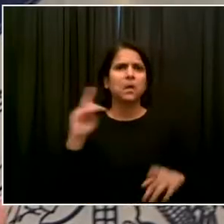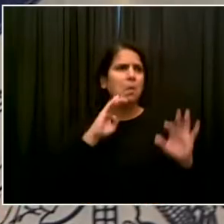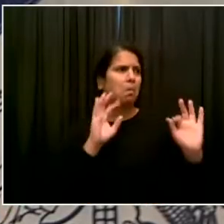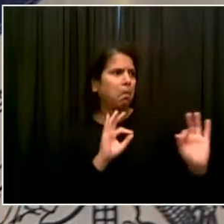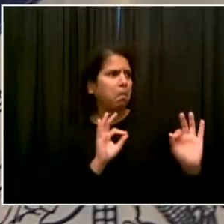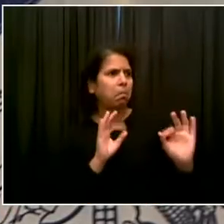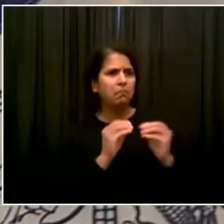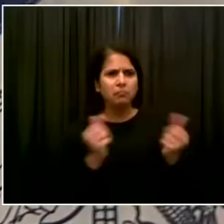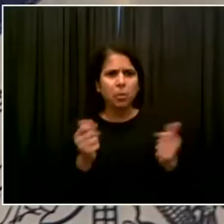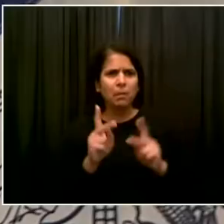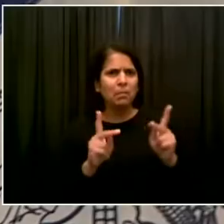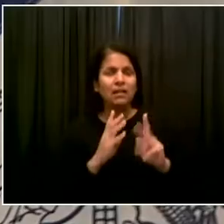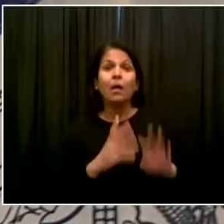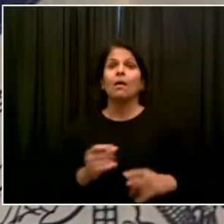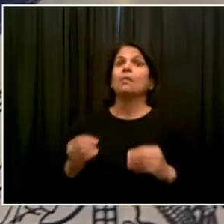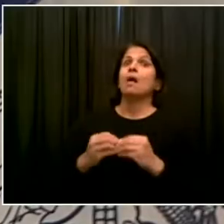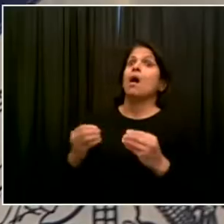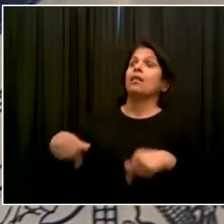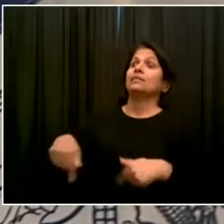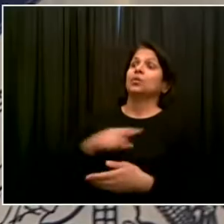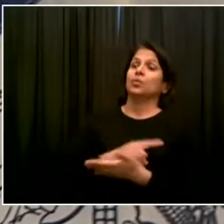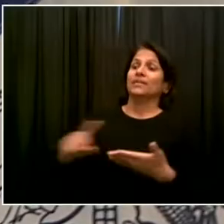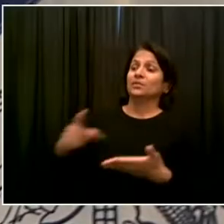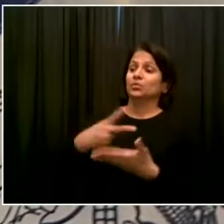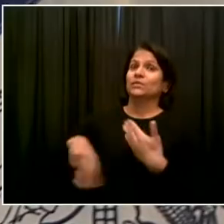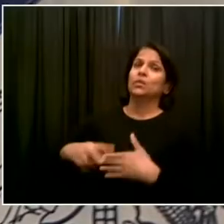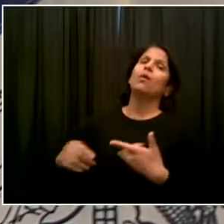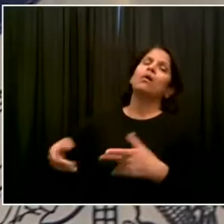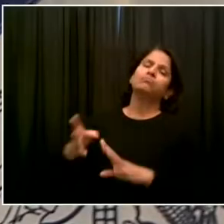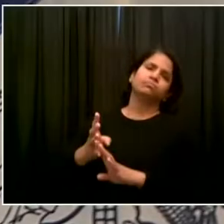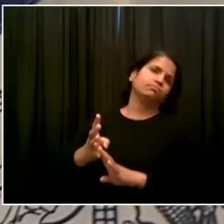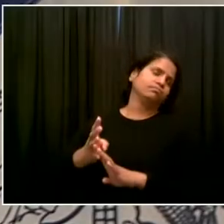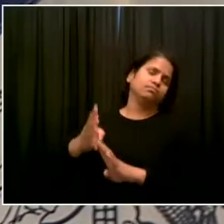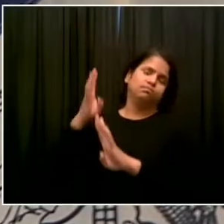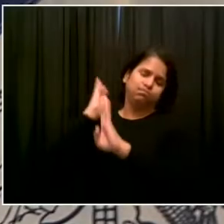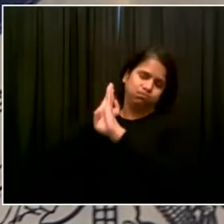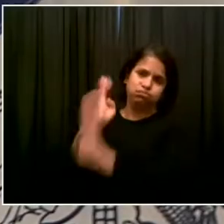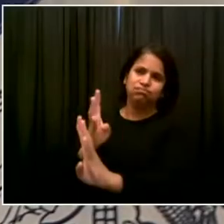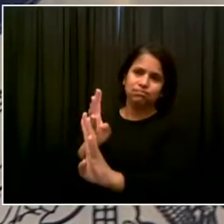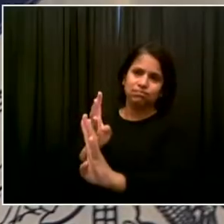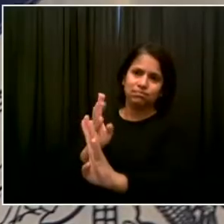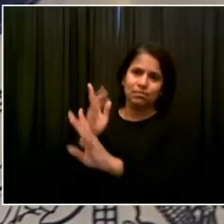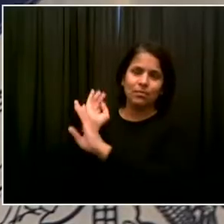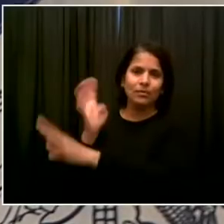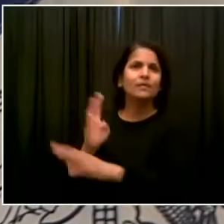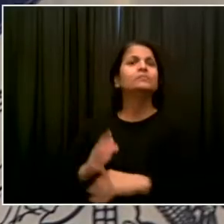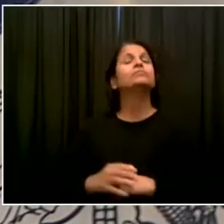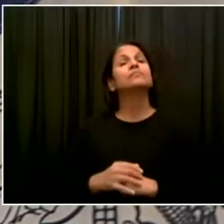MONDAY LAST WEEK WE DIDN'T HAVE THIS PARTICULAR PROBLEM WE DO HAVE AT THIS MONDAY WE HAVE